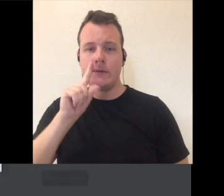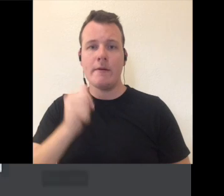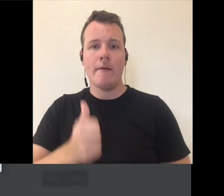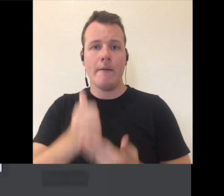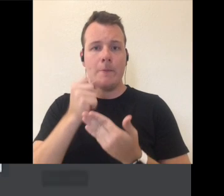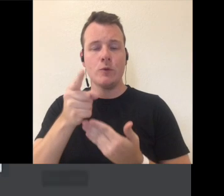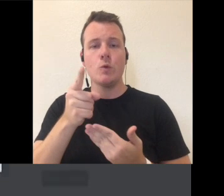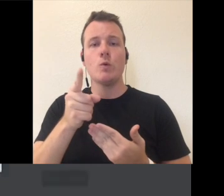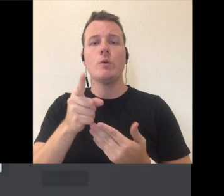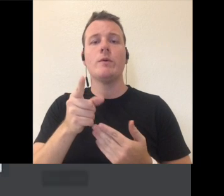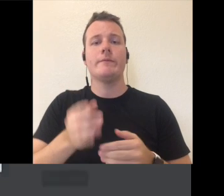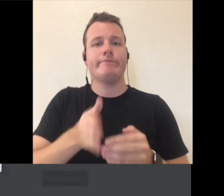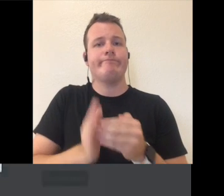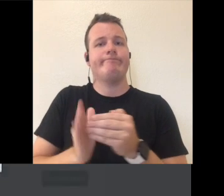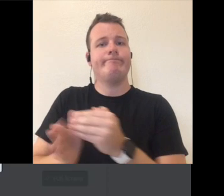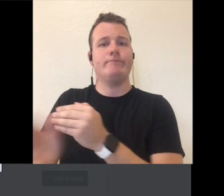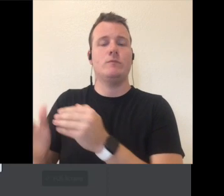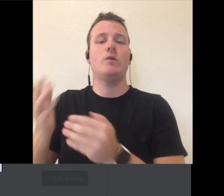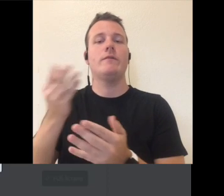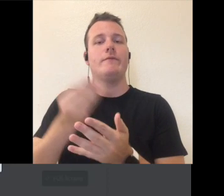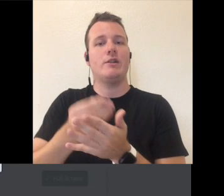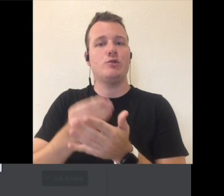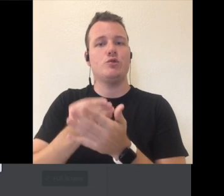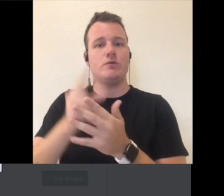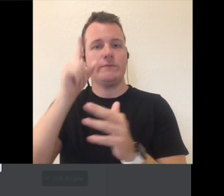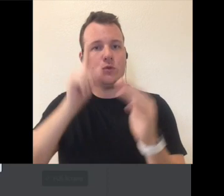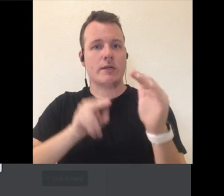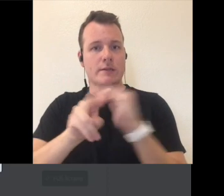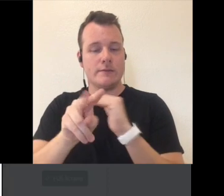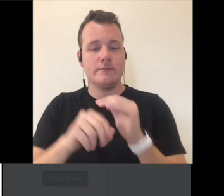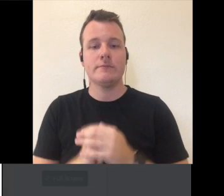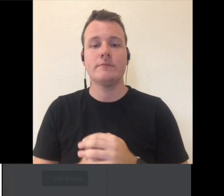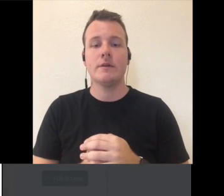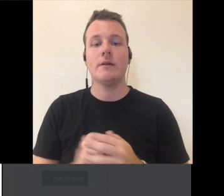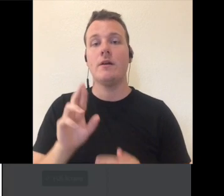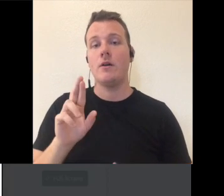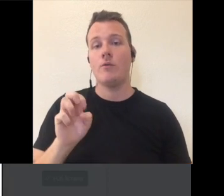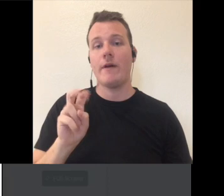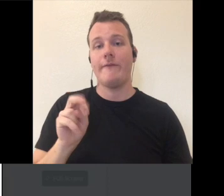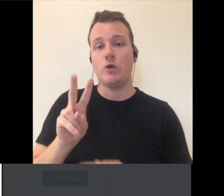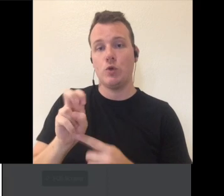financial forecast. We're gonna give you a revenue forecast where you'll be able